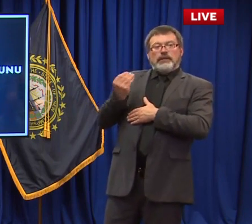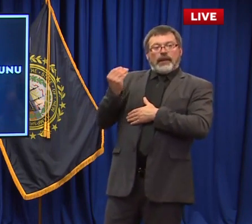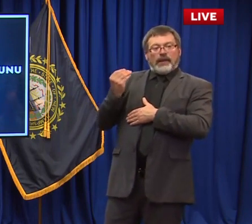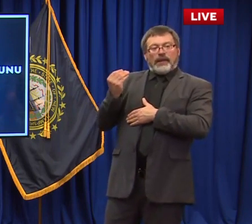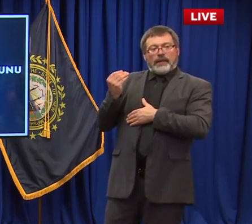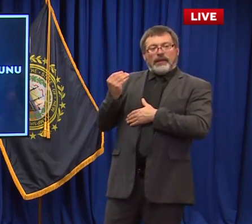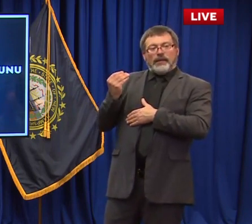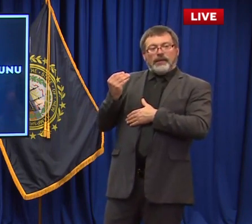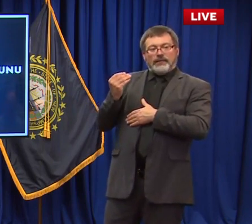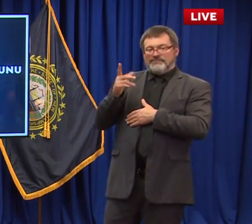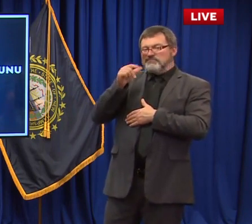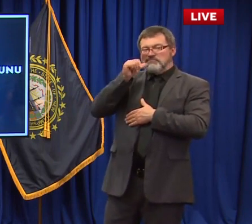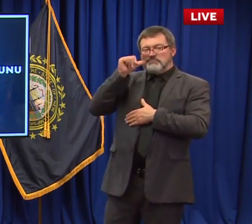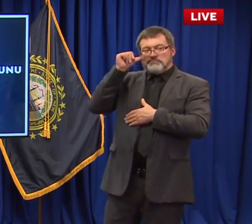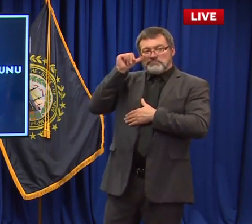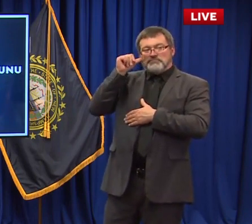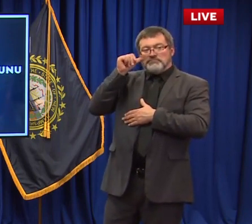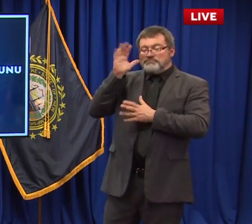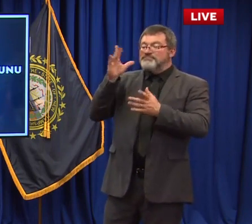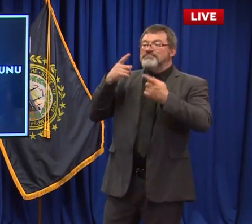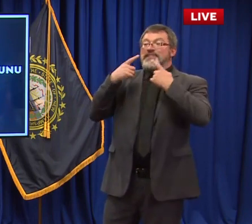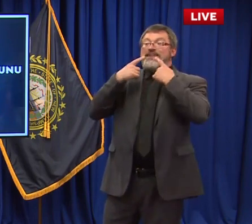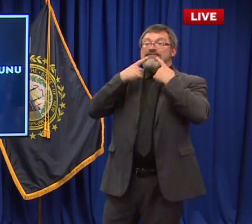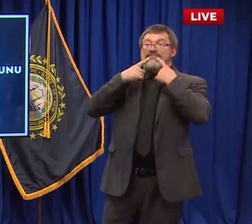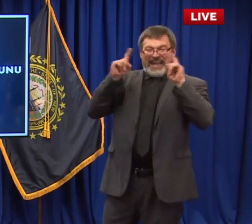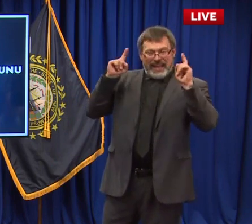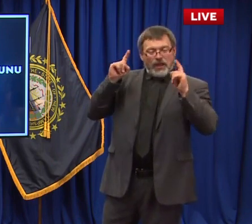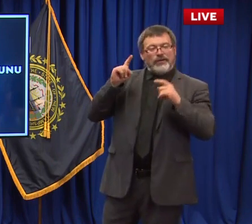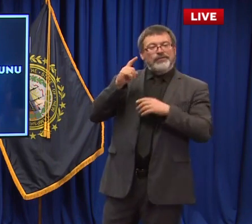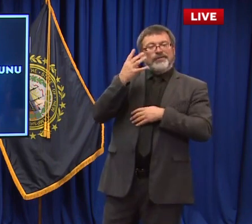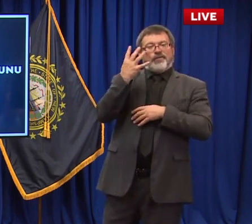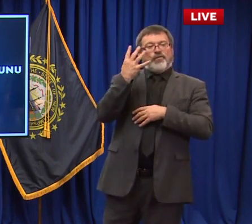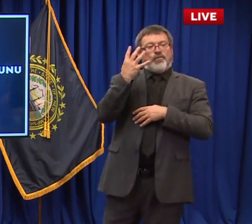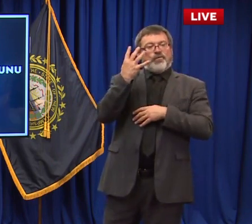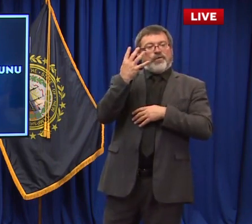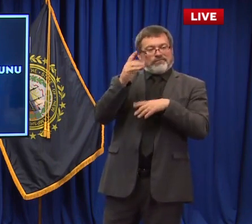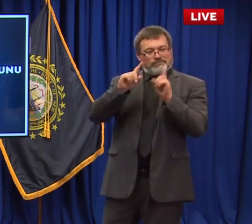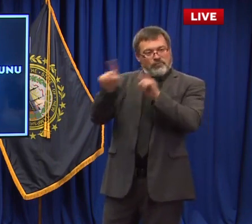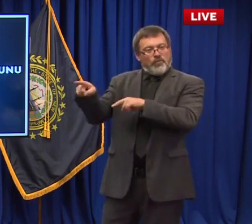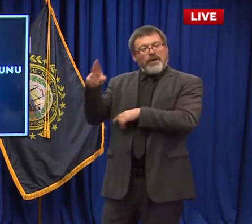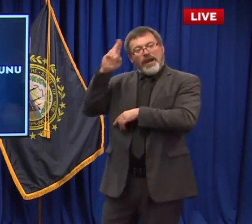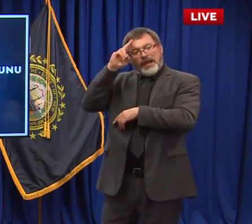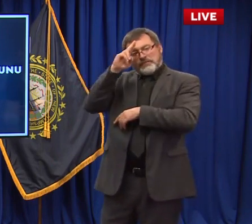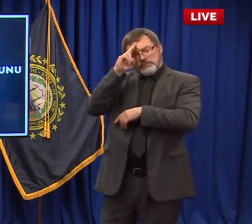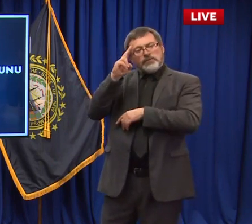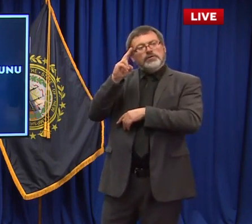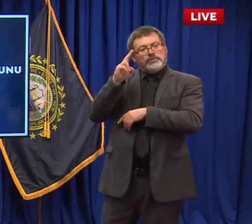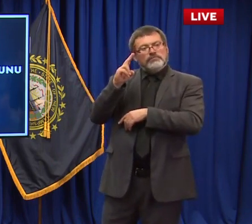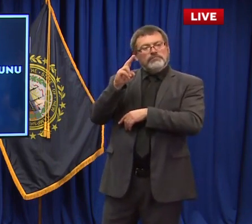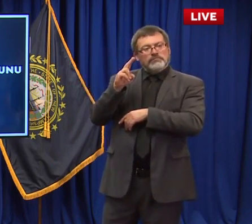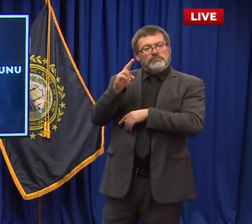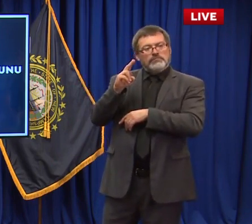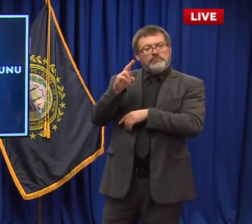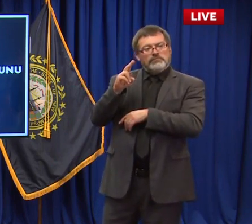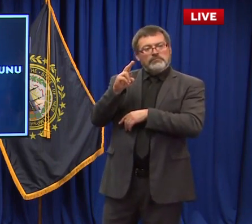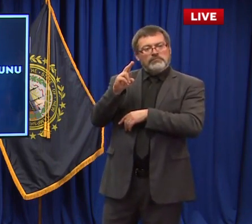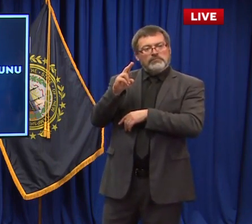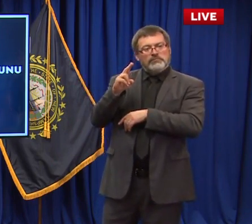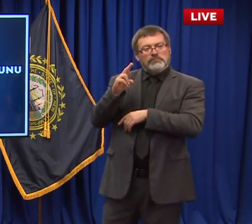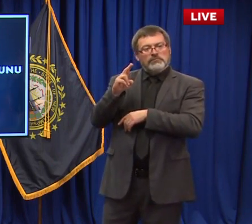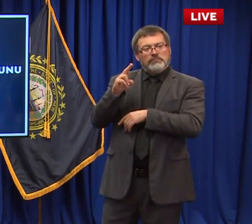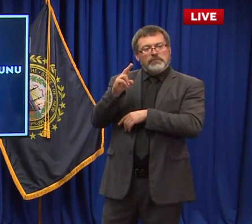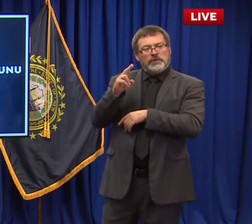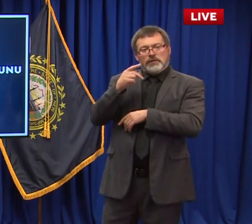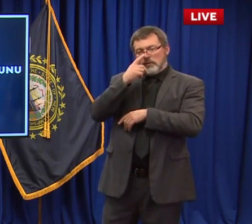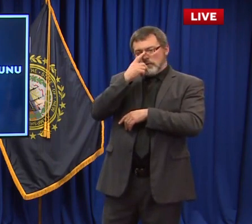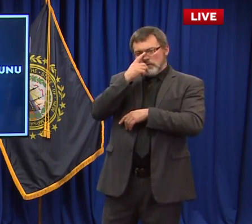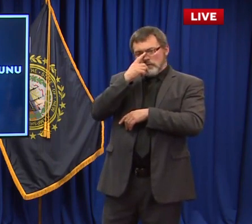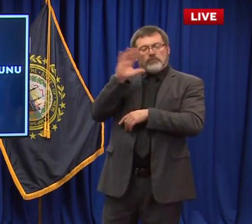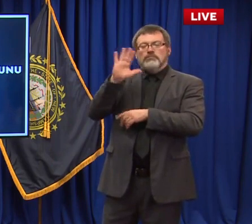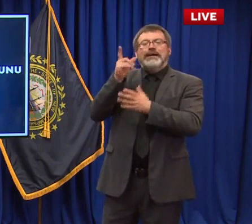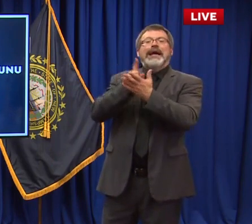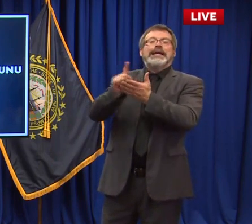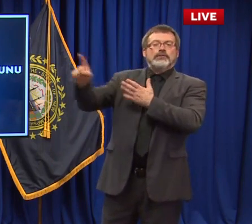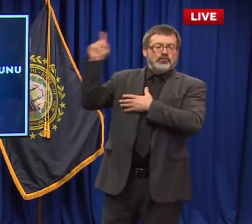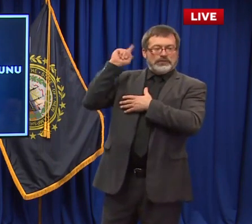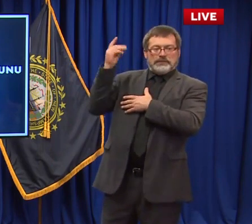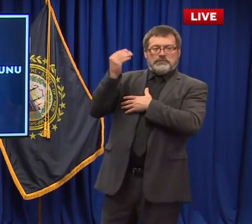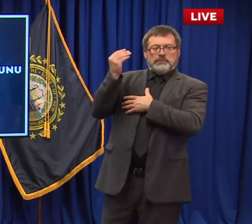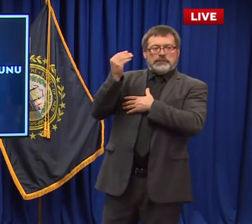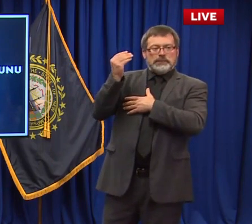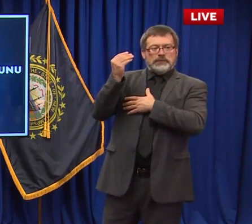ON MONDAY, THEY ANNOUNCED FOUR NEW HOSPITALIZATIONS AND YET THE CURRENT HOSPITALIZATIONS REMAIN THE SAME.